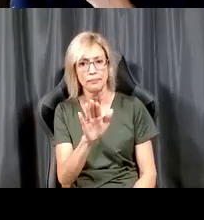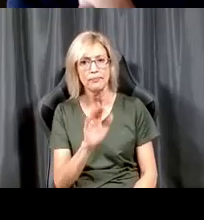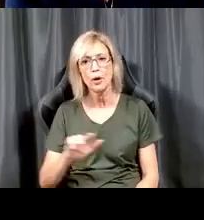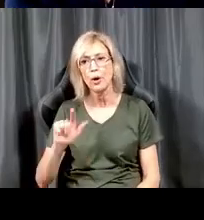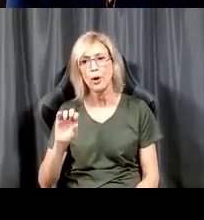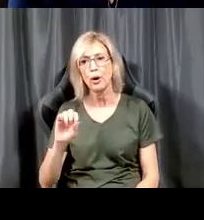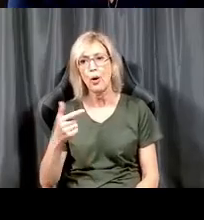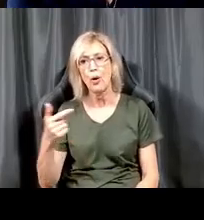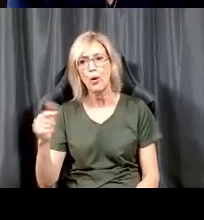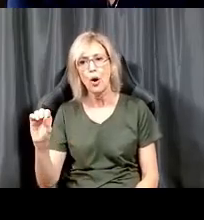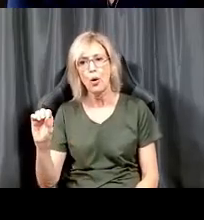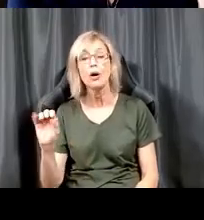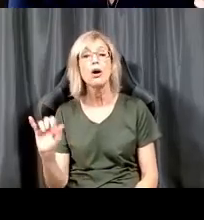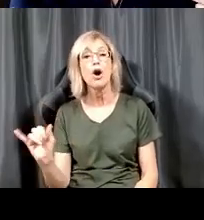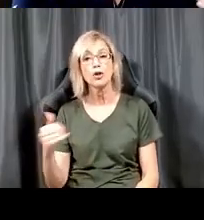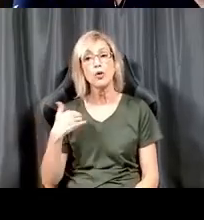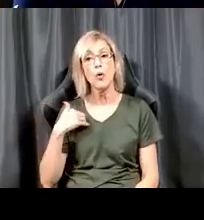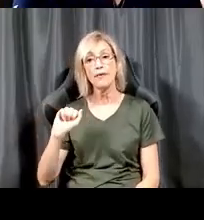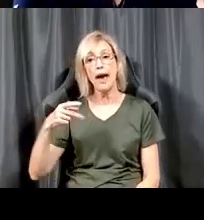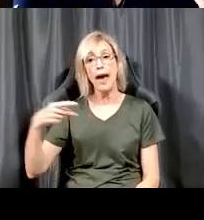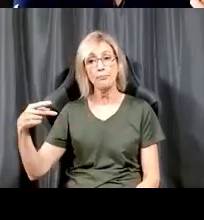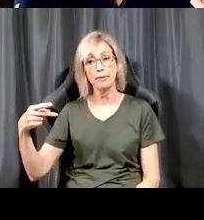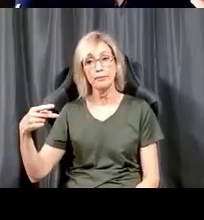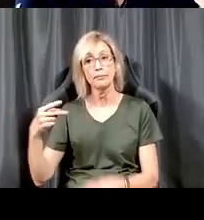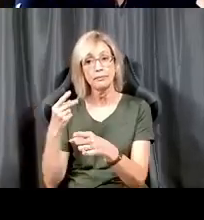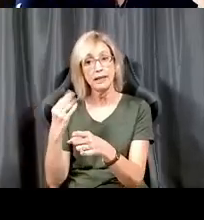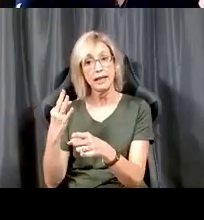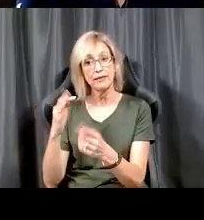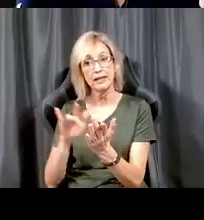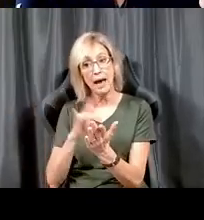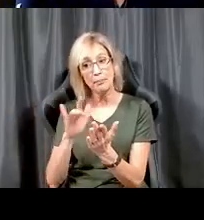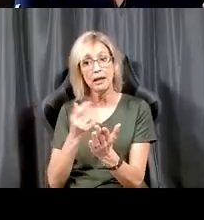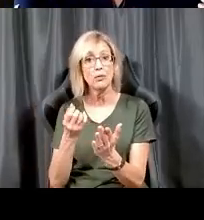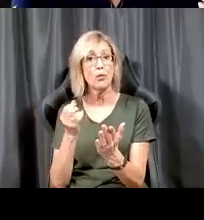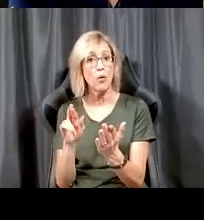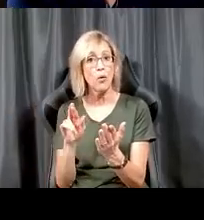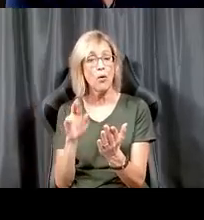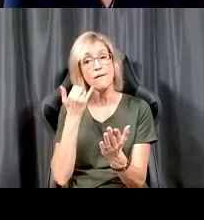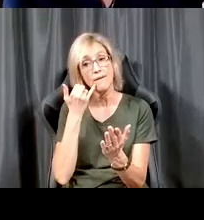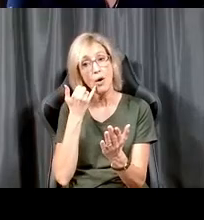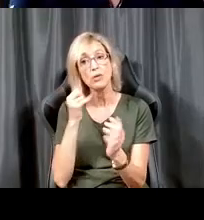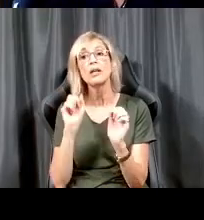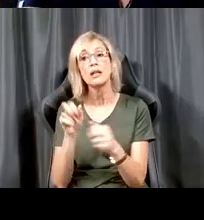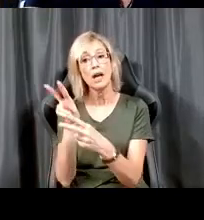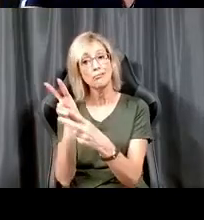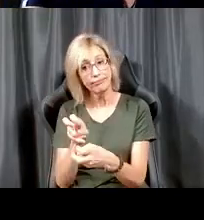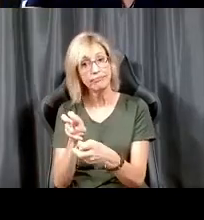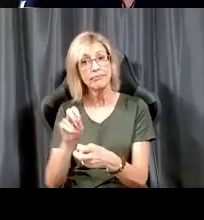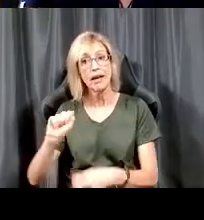They also do have an app, so if you have a tablet or a phone, you can download the app. The app is free.